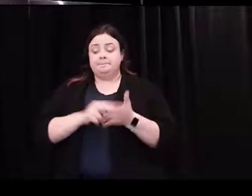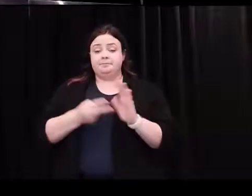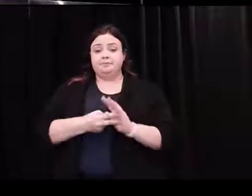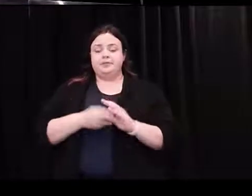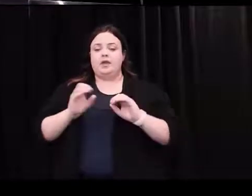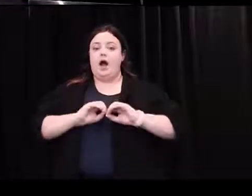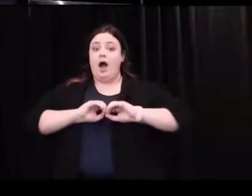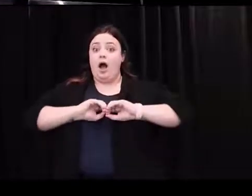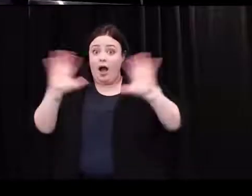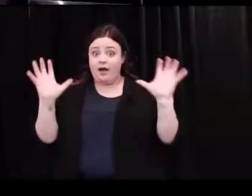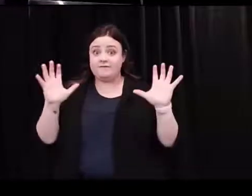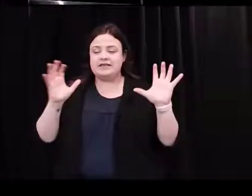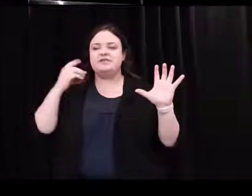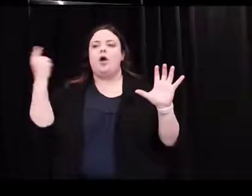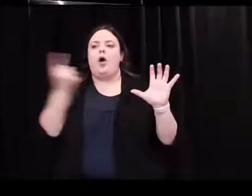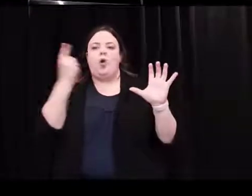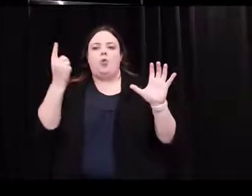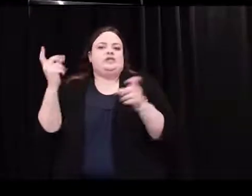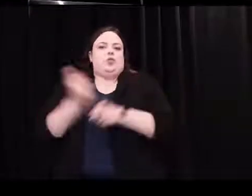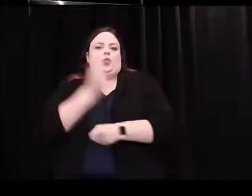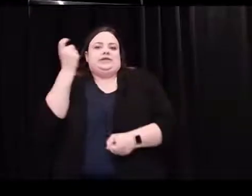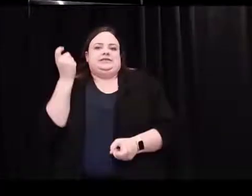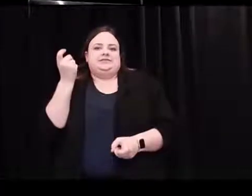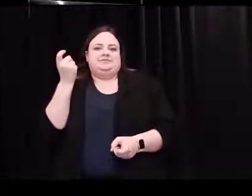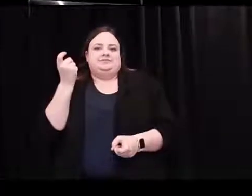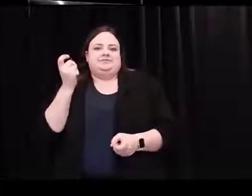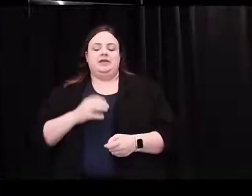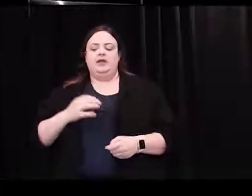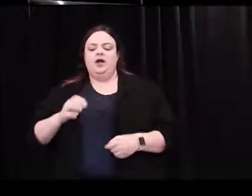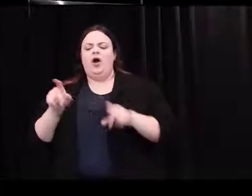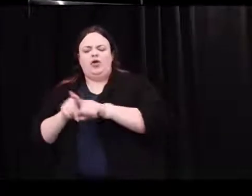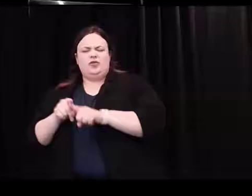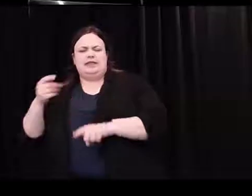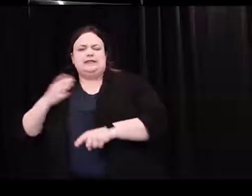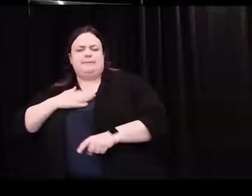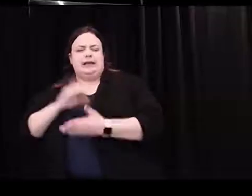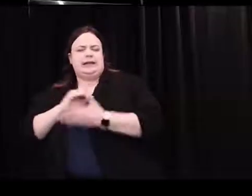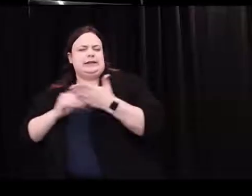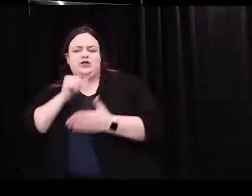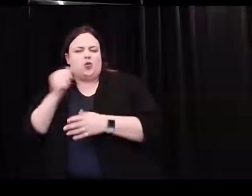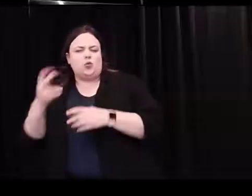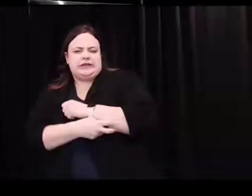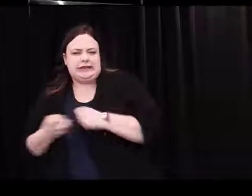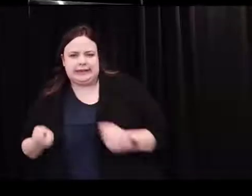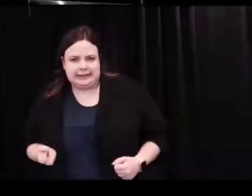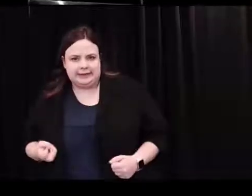obvious always wins. By the way, this is one of my designs, do not steal it. I know it's